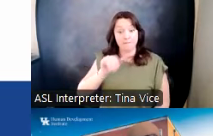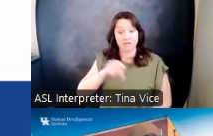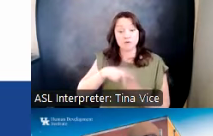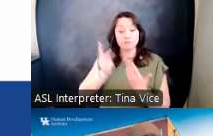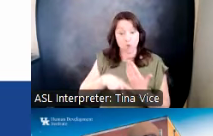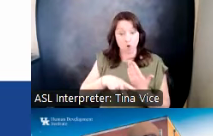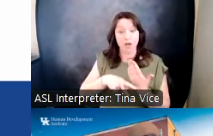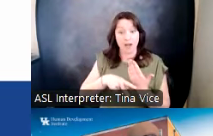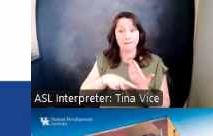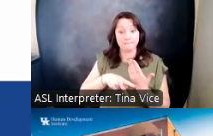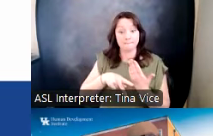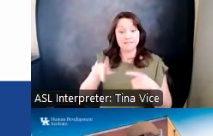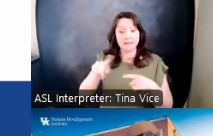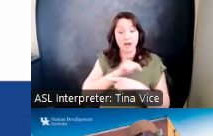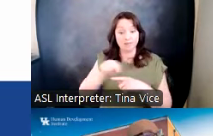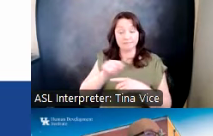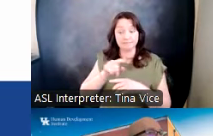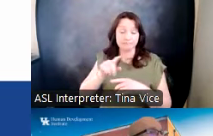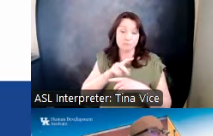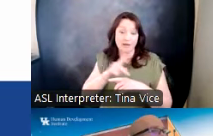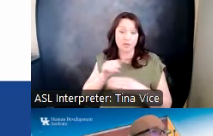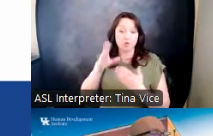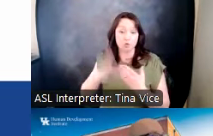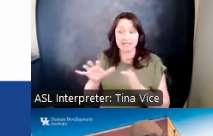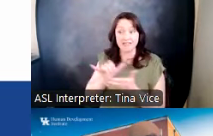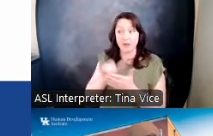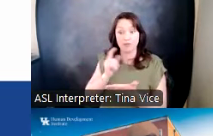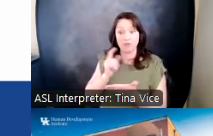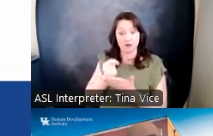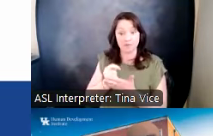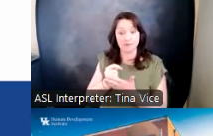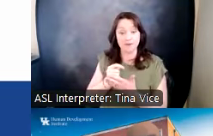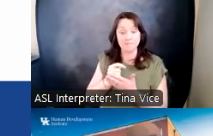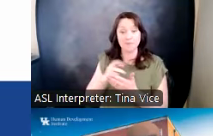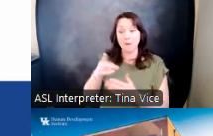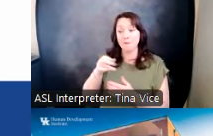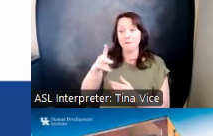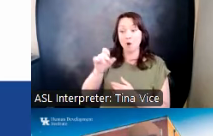practicum student, I did that with a therapeutic parks and rec program locally and I was super excited when on